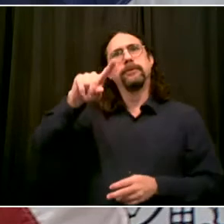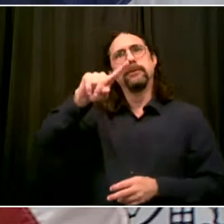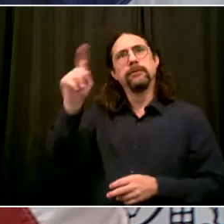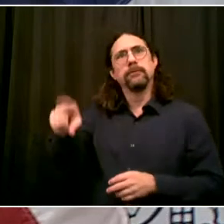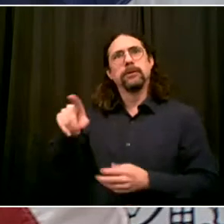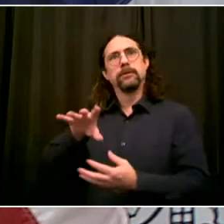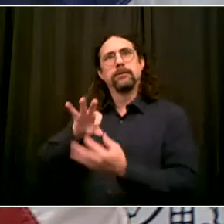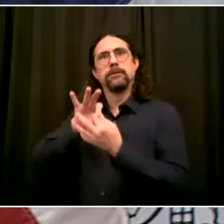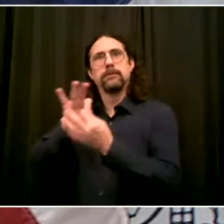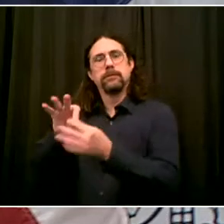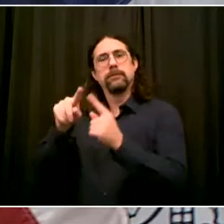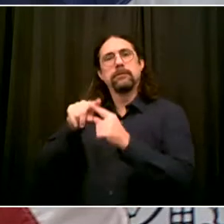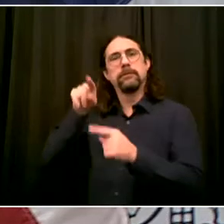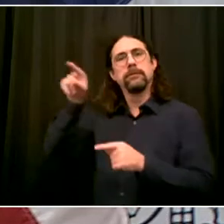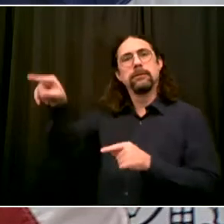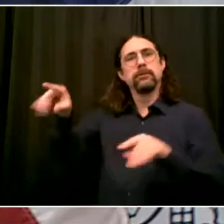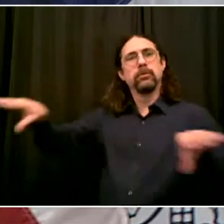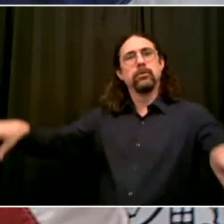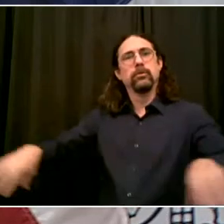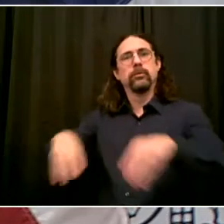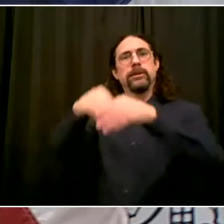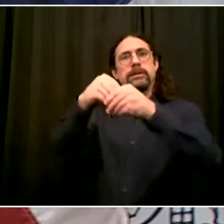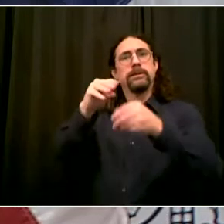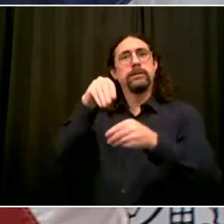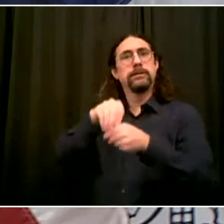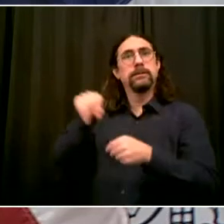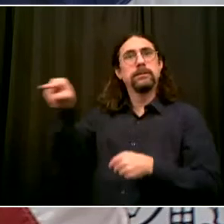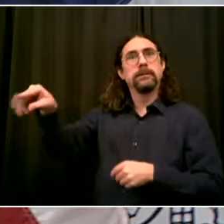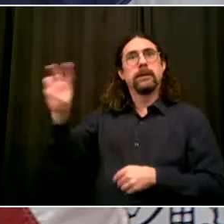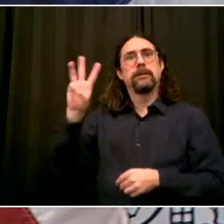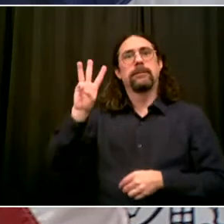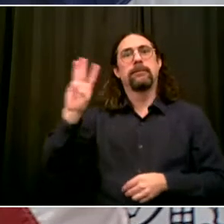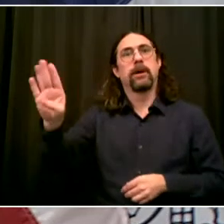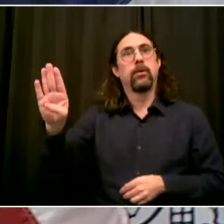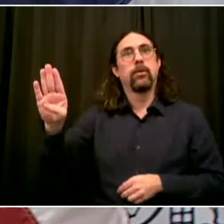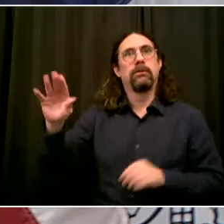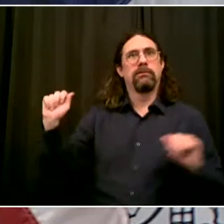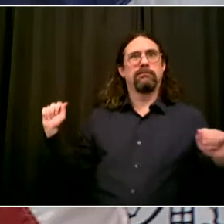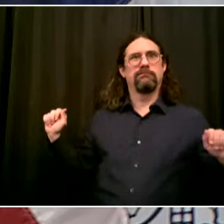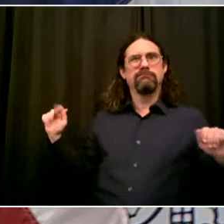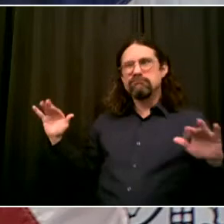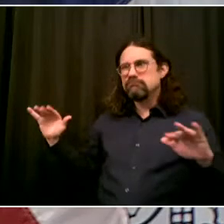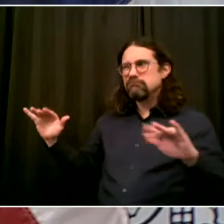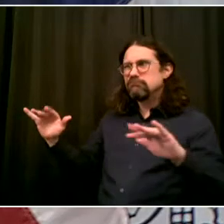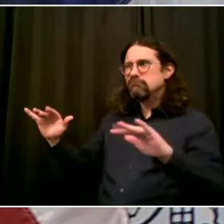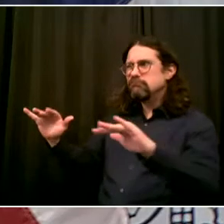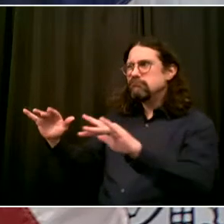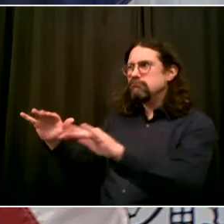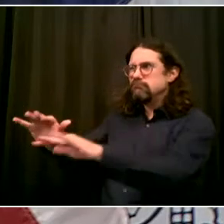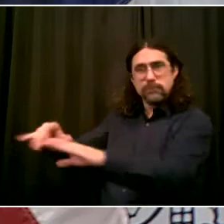MY QUESTION. I WANTED TO ASK A FOLLOW-UP ABOUT THE WEDDING IN WILLIAMSBURR G.